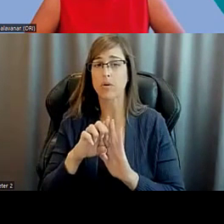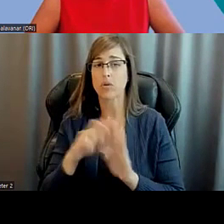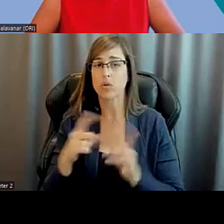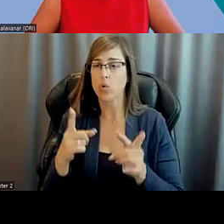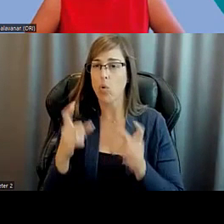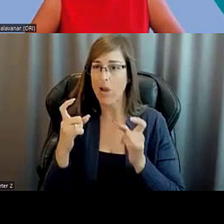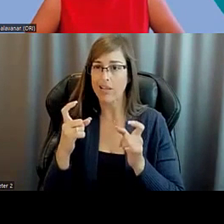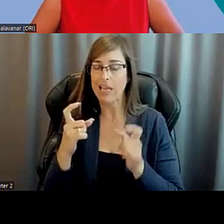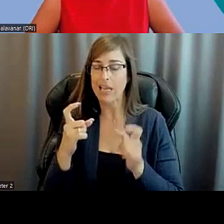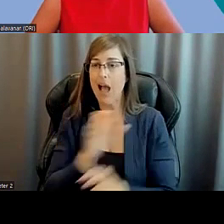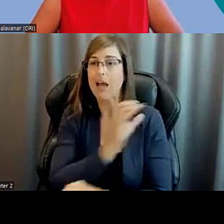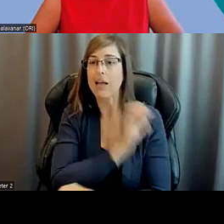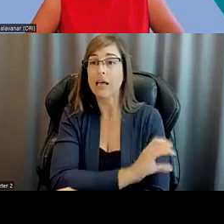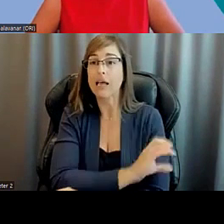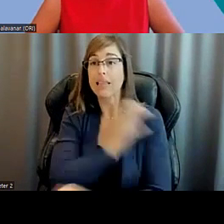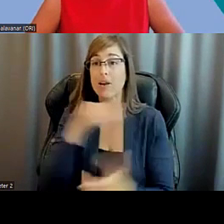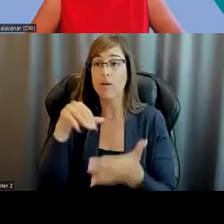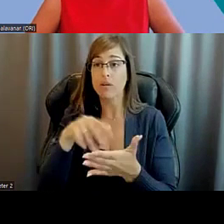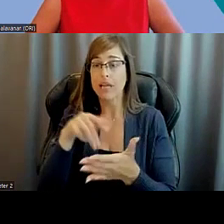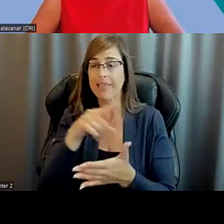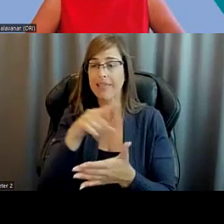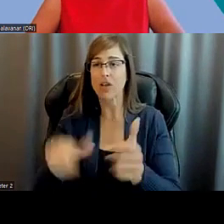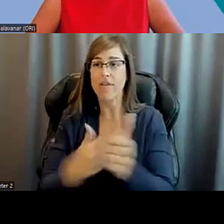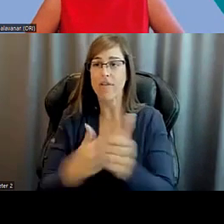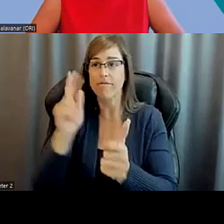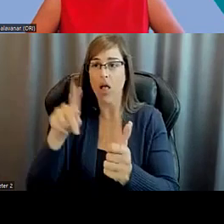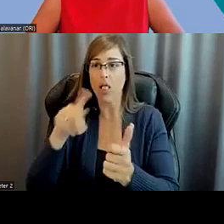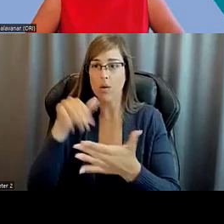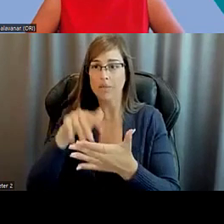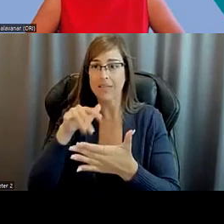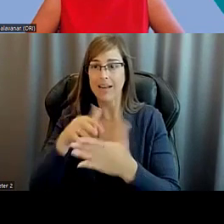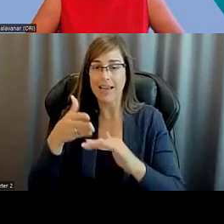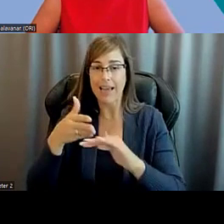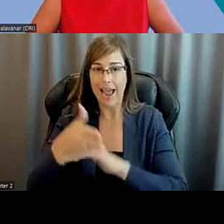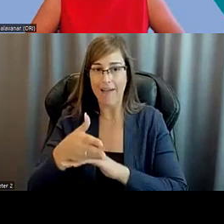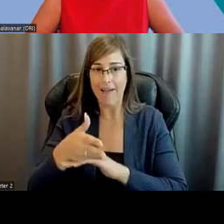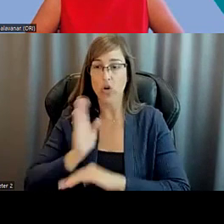This is a follow-up study after breast-cancer treatment